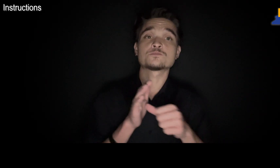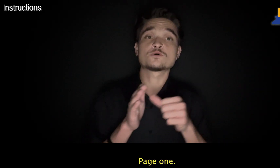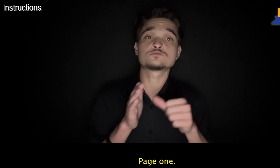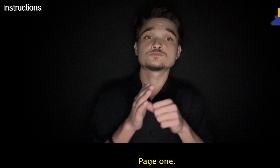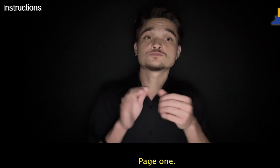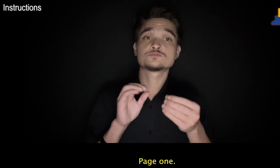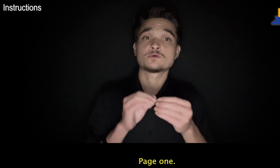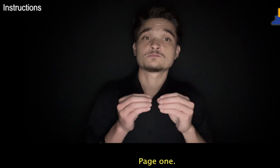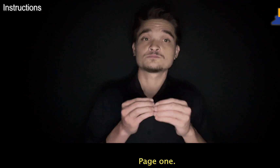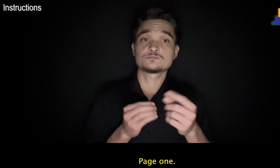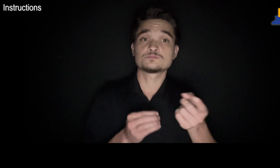Page one.